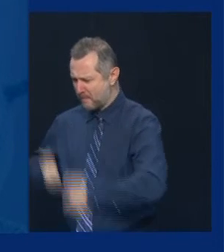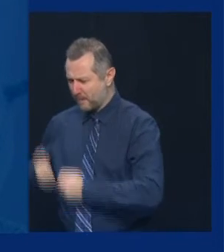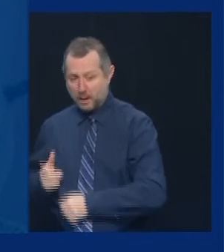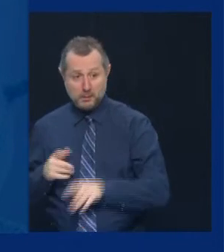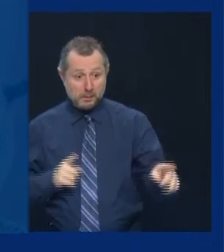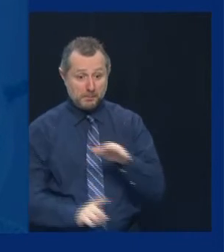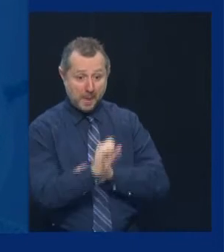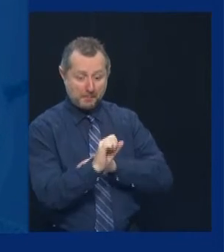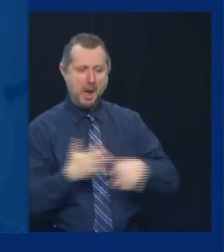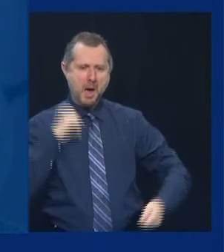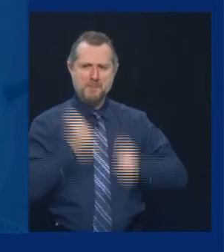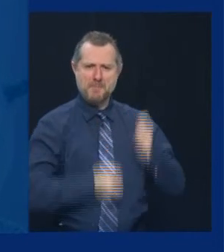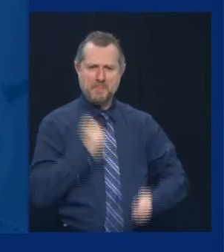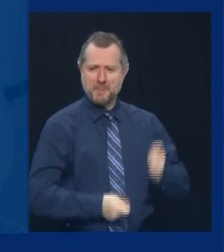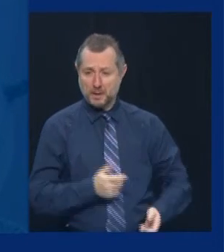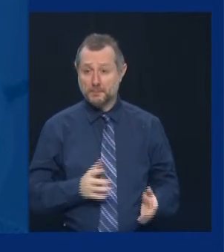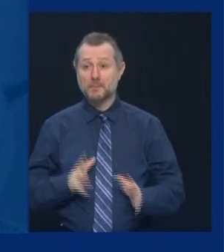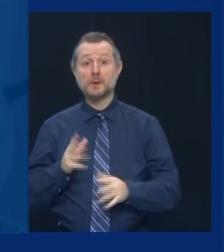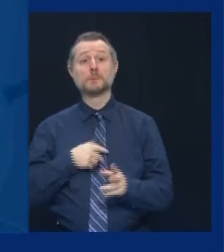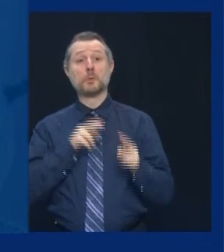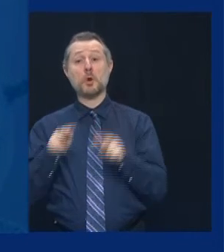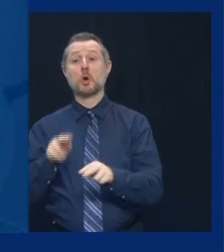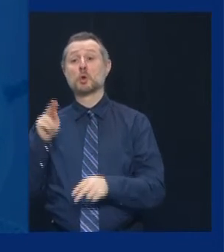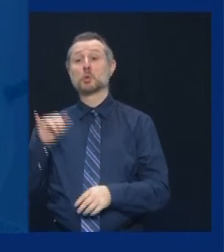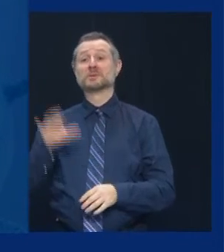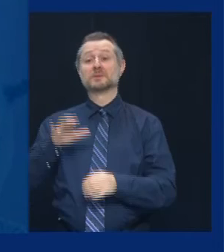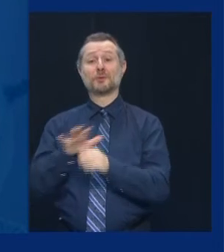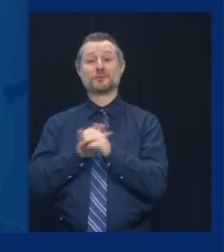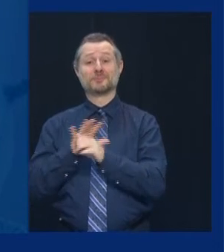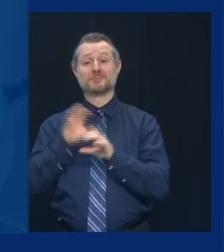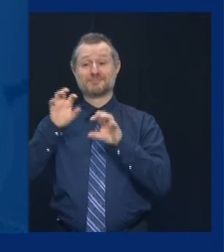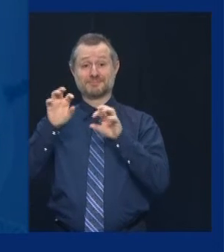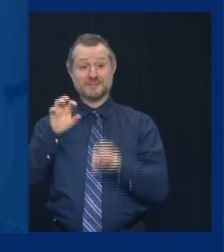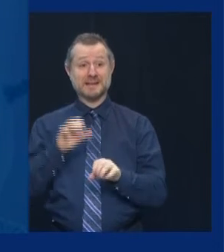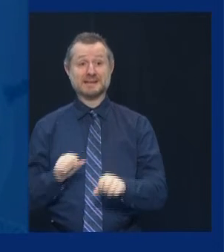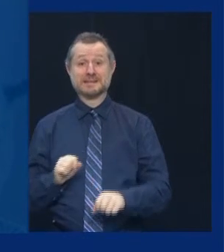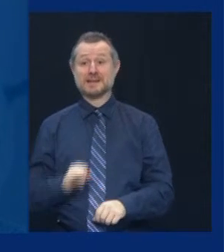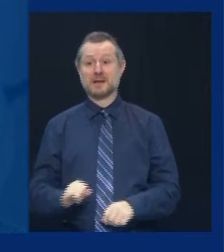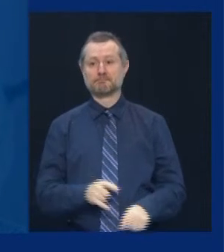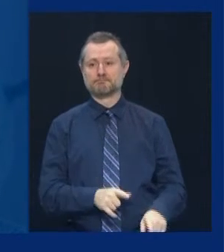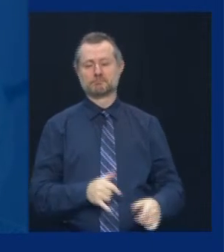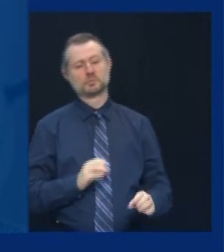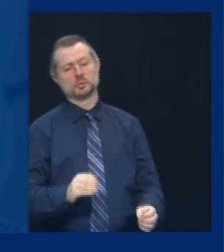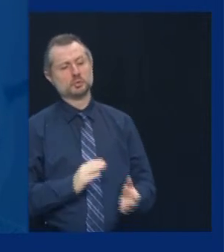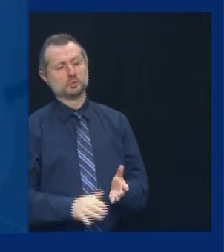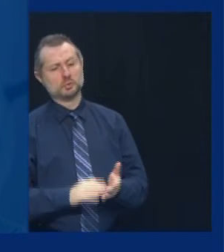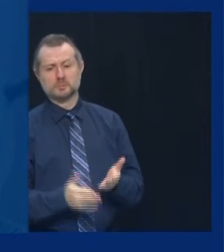WHEN YOU LOOK AT NEW YORK CITY, STATEN ISLAND, NO REASON FOR